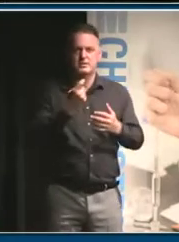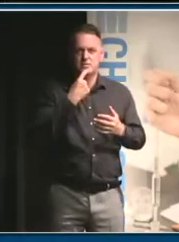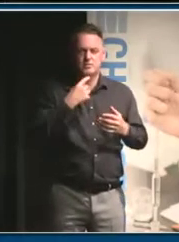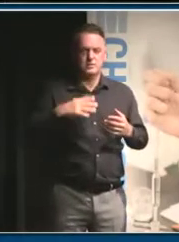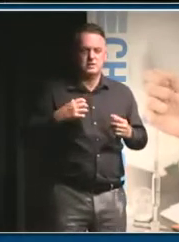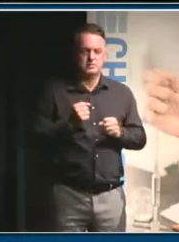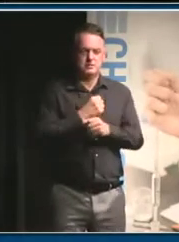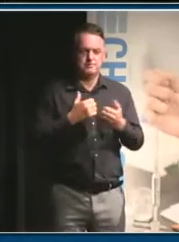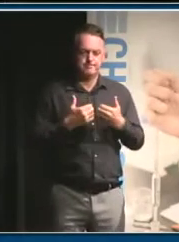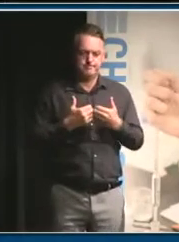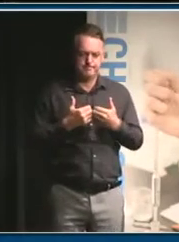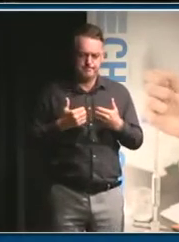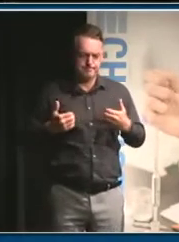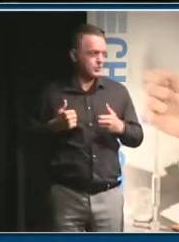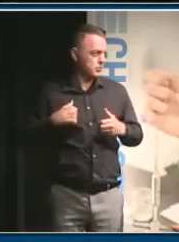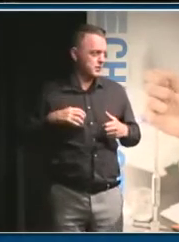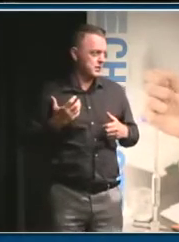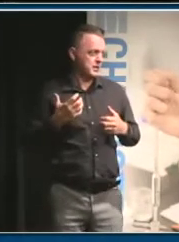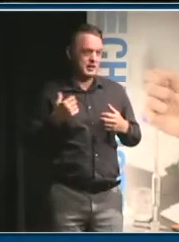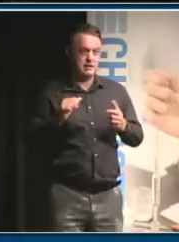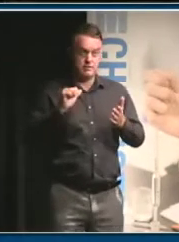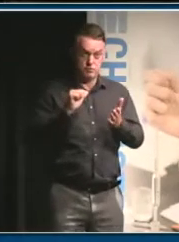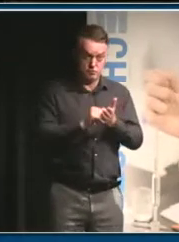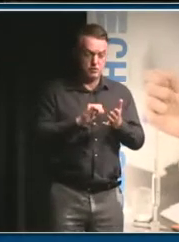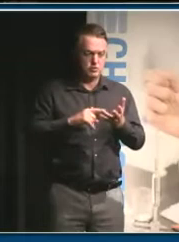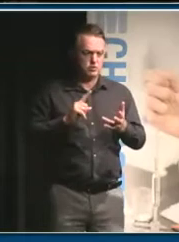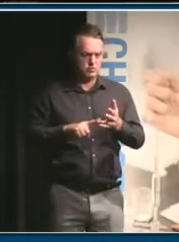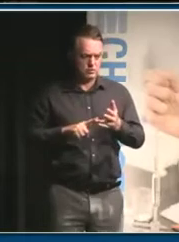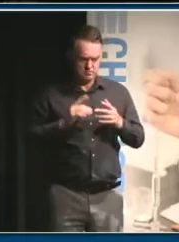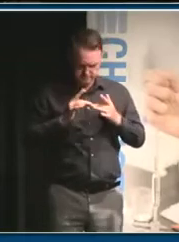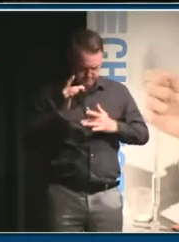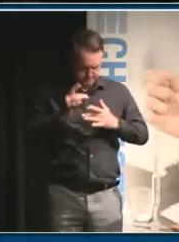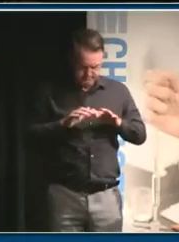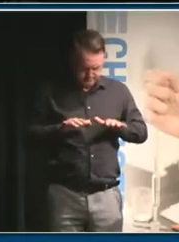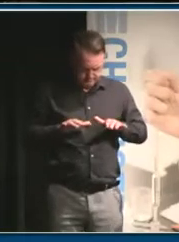dimension. We didn't have the right extruder so we went online and we found blueprints when